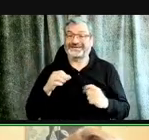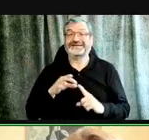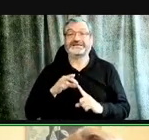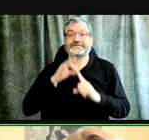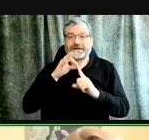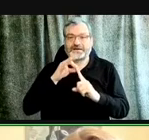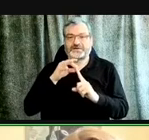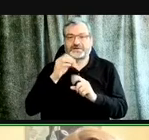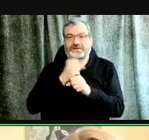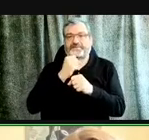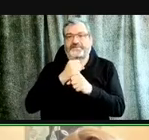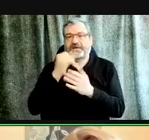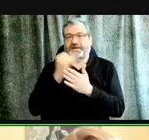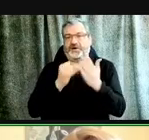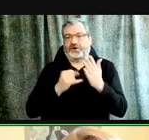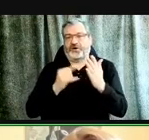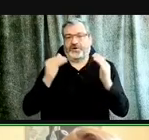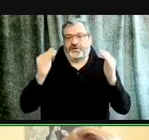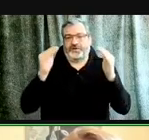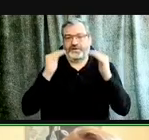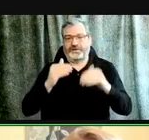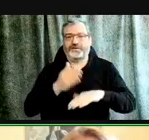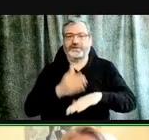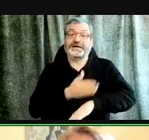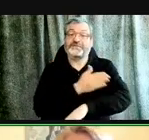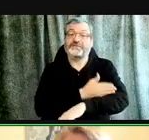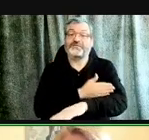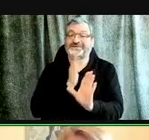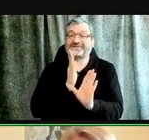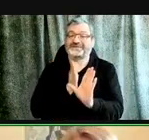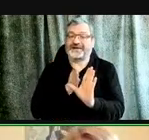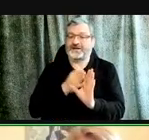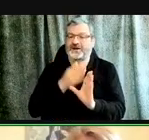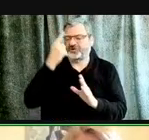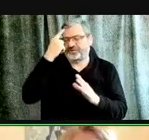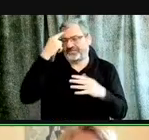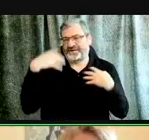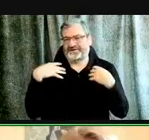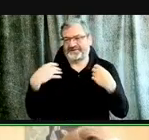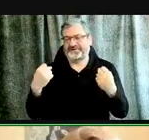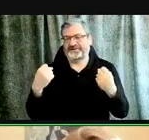and improvements in psychological or mental wellbeing.